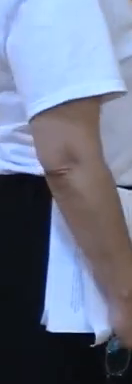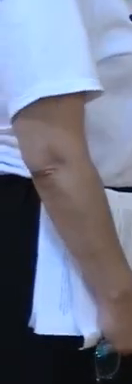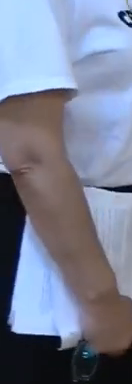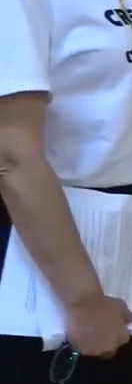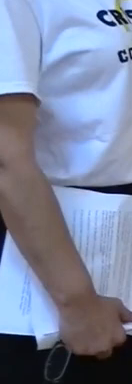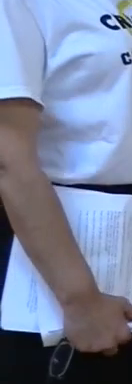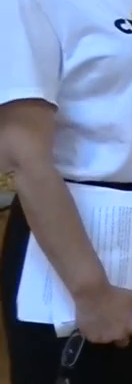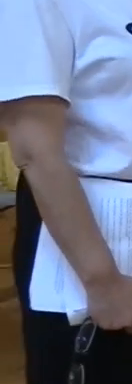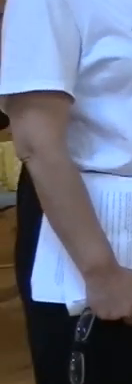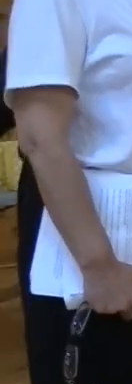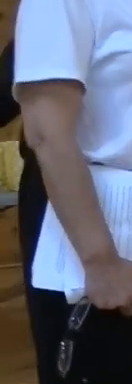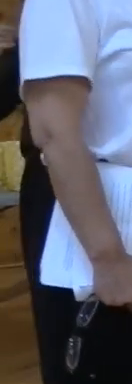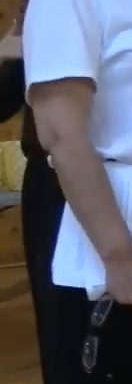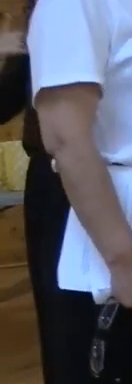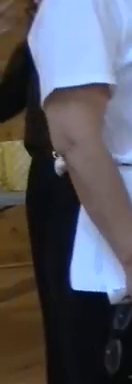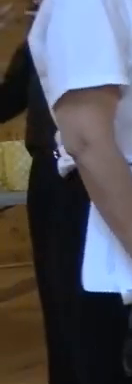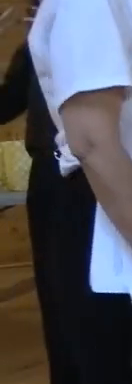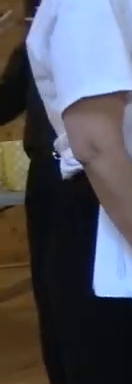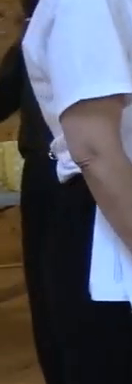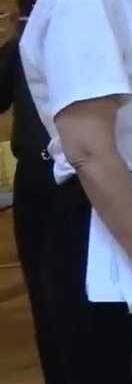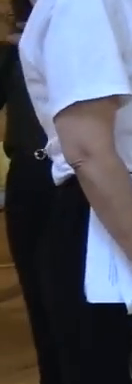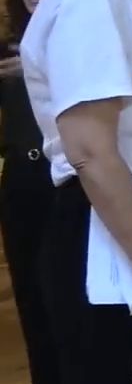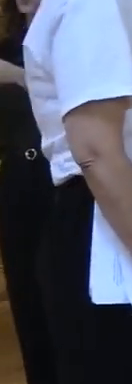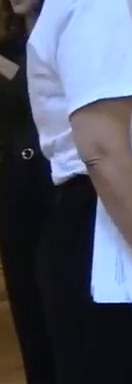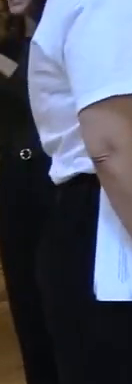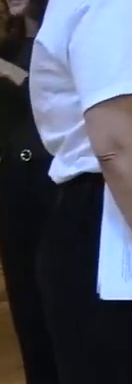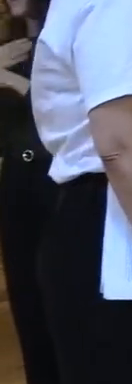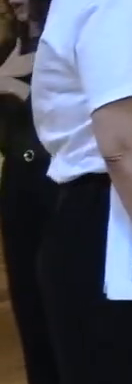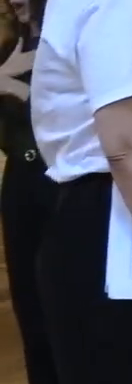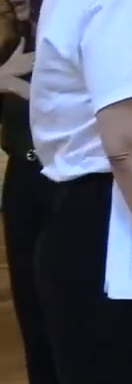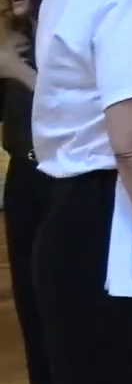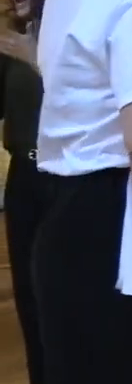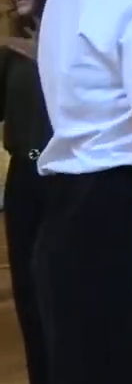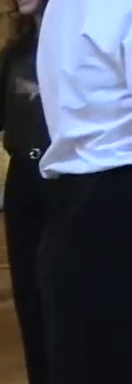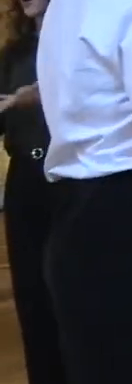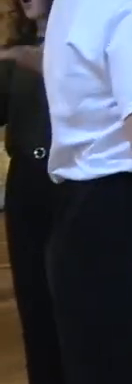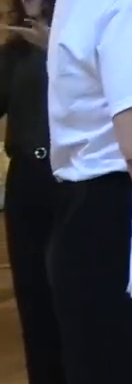So I honor this SEMA and this opportunity to have my relatives here.